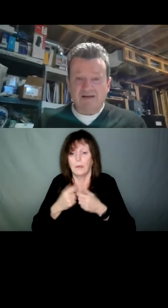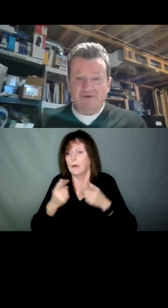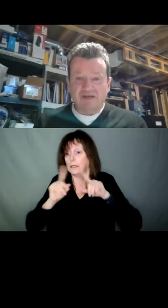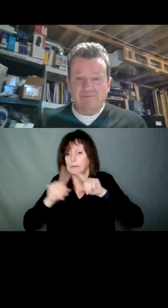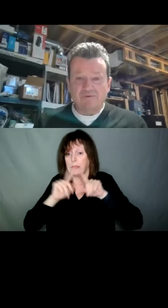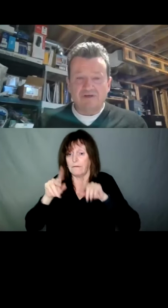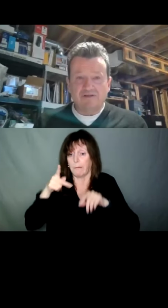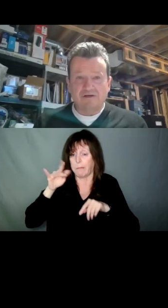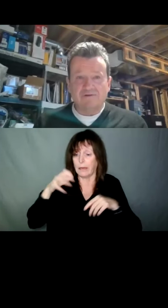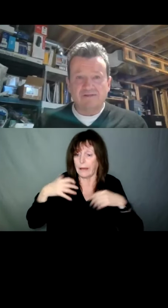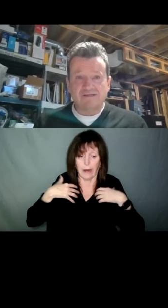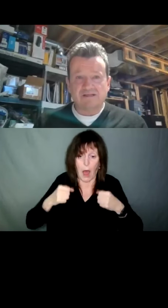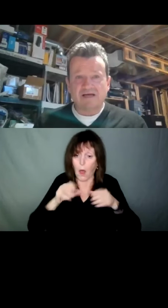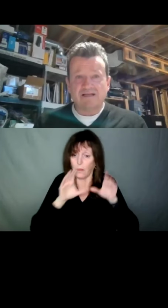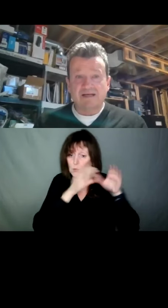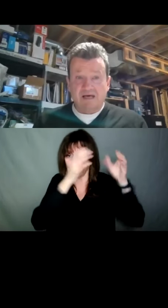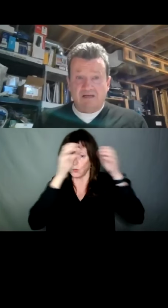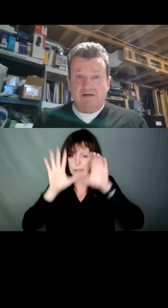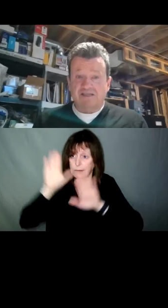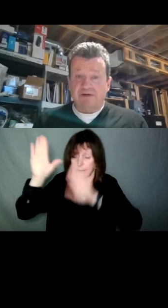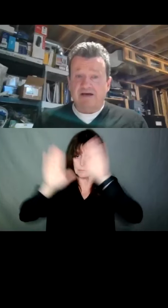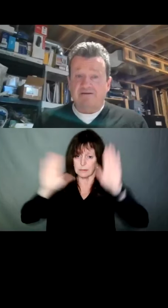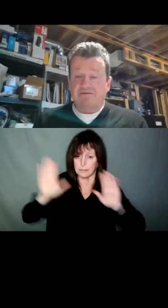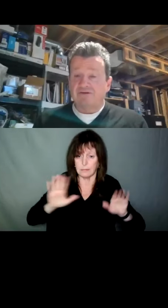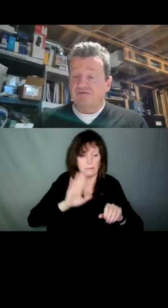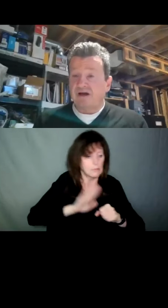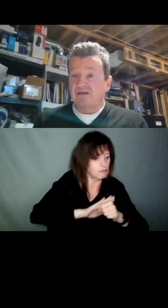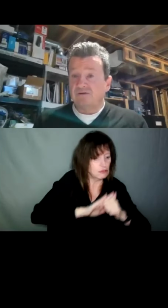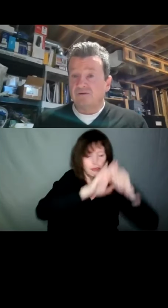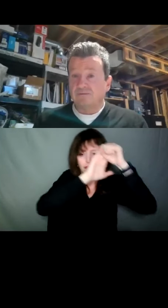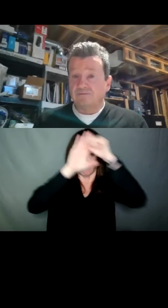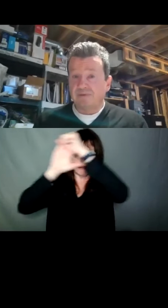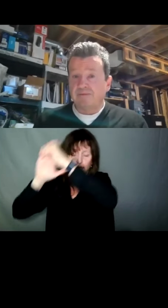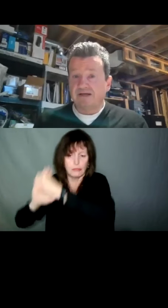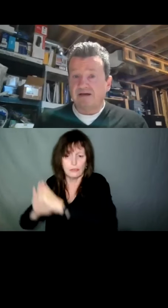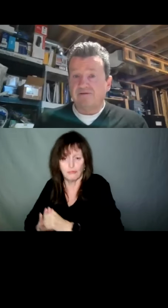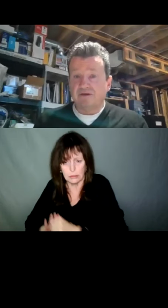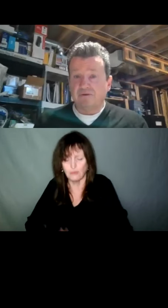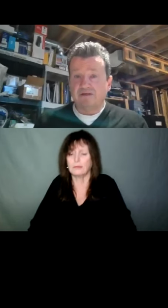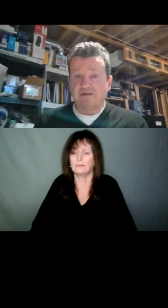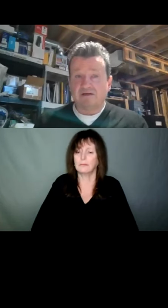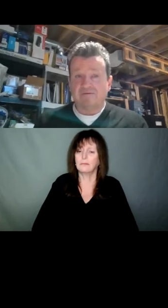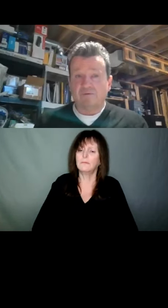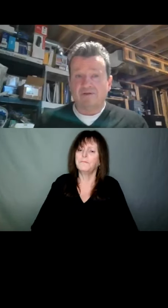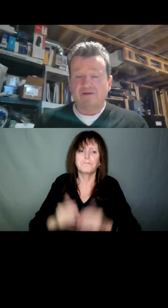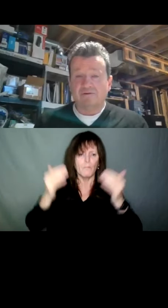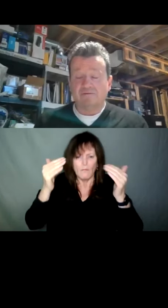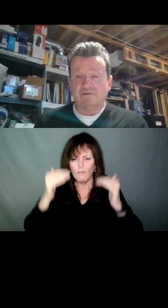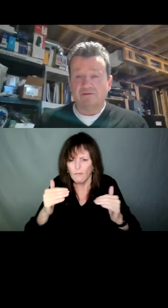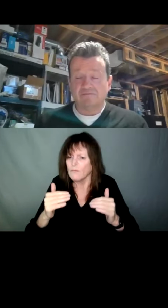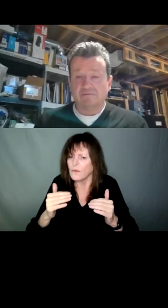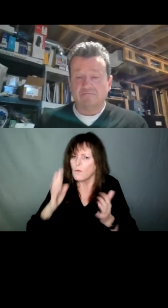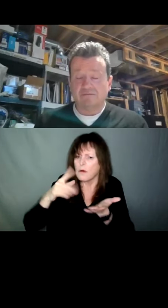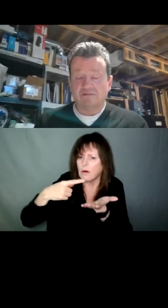your community . There is age eligibility and different public health units doing things differently